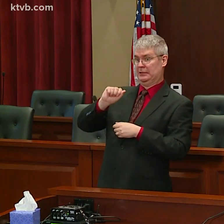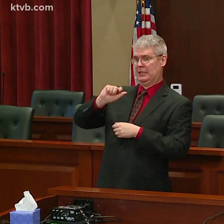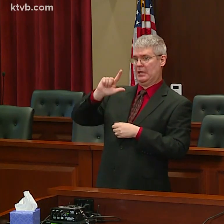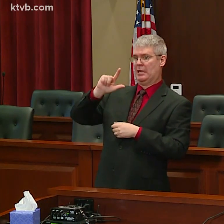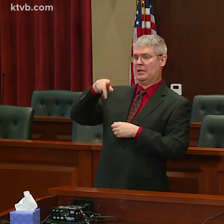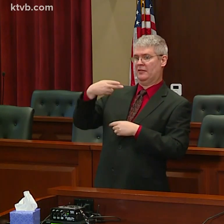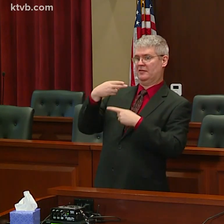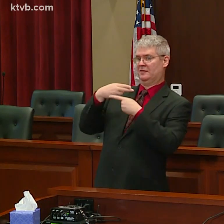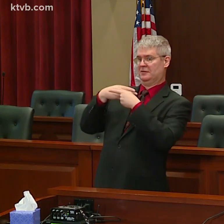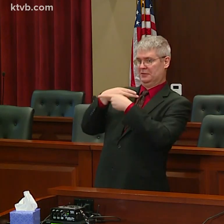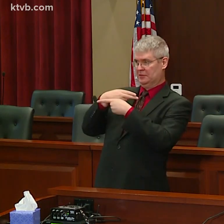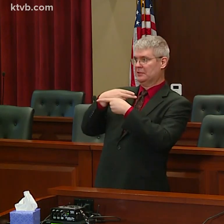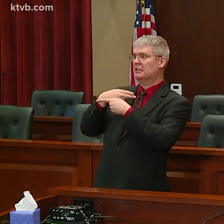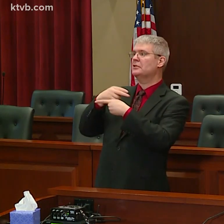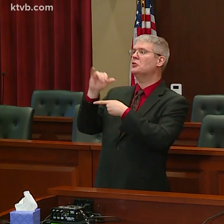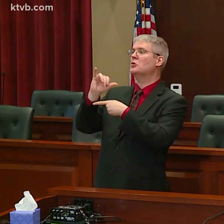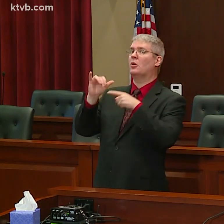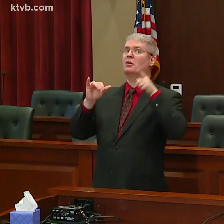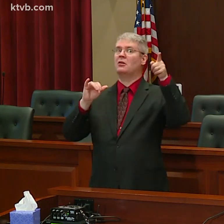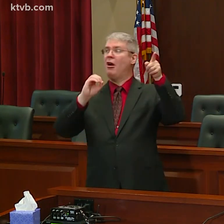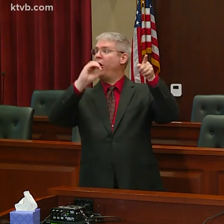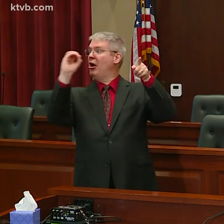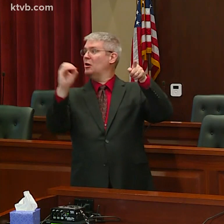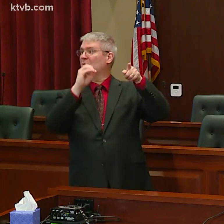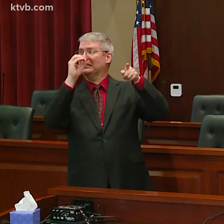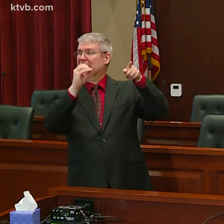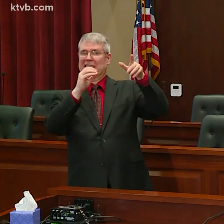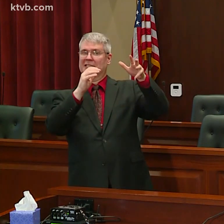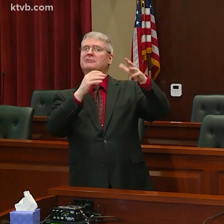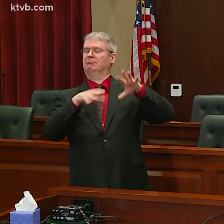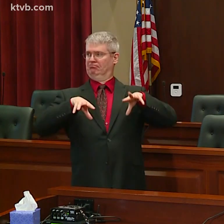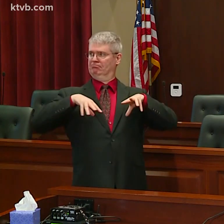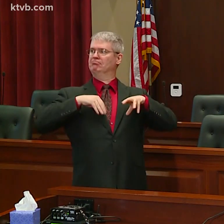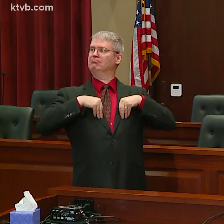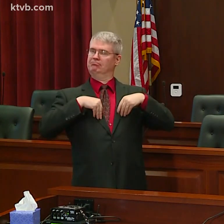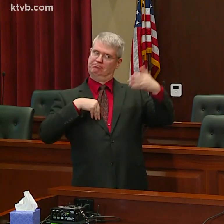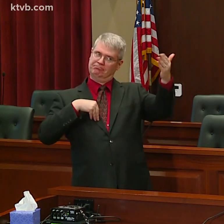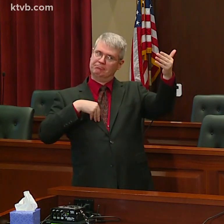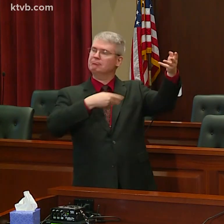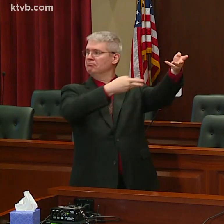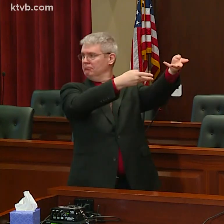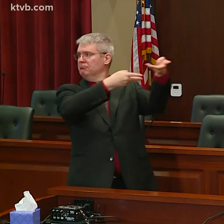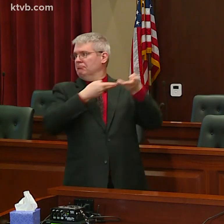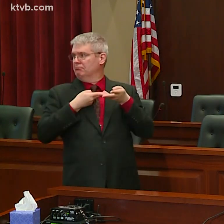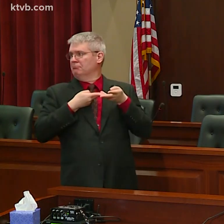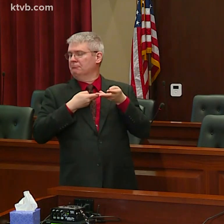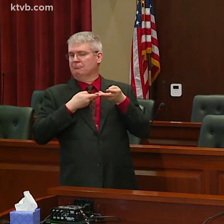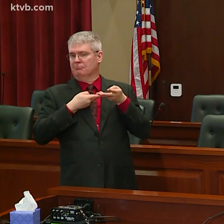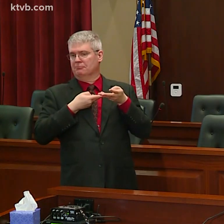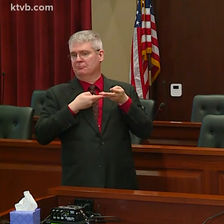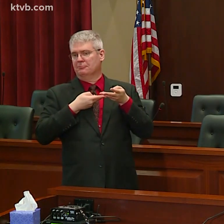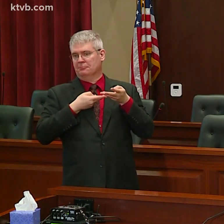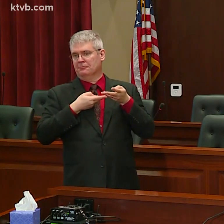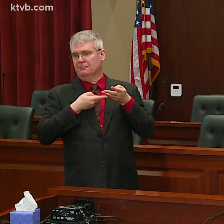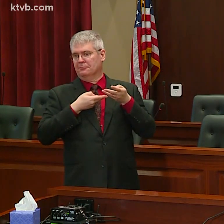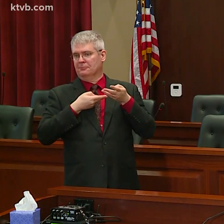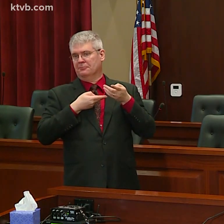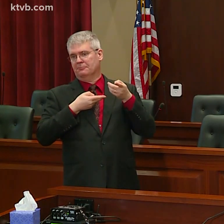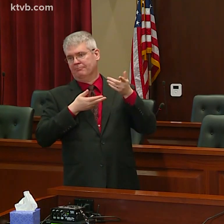SYSTEM ABSORBS SOME OF THOSE PATIENTS AND SYSTEM ABSORBS SOME OF THOSE PATIENTS AND WE SYSTEM ABSORBS SOME OF THOSE PATIENTS AND WE ALSO SYSTEM ABSORBS SOME OF THOSE PATIENTS AND WE ALSO KNOW SYSTEM ABSORBS SOME OF THOSE PATIENTS AND WE ALSO KNOW THAT OF THOSE PATIENTS AND WE ALSO KNOW THAT OF THOSE PATIENTS AND WE ALSO KNOW THAT HOSPITAL OF THOSE PATIENTS AND WE ALSO KNOW THAT HOSPITAL PRACTICES OF THOSE PATIENTS AND WE ALSO KNOW THAT HOSPITAL PRACTICES KEEP WE ALSO KNOW THAT HOSPITAL PRACTICES KEEP WE ALSO KNOW THAT HOSPITAL PRACTICES KEEP CHANGING WE ALSO KNOW THAT HOSPITAL PRACTICES KEEP CHANGING AS WE ALSO KNOW THAT HOSPITAL PRACTICES KEEP CHANGING AS THIS HOSPITAL PRACTICES KEEP CHANGING AS THIS HOSPITAL PRACTICES KEEP CHANGING AS THIS OUTBREAK HOSPITAL PRACTICES KEEP CHANGING AS THIS OUTBREAK CONTINUES. CHANGING AS THIS OUTBREAK CONTINUES. CHANGING AS THIS OUTBREAK CONTINUES. FOR CHANGING AS THIS OUTBREAK CONTINUES. FOR EXAMPLE, CHANGING AS THIS OUTBREAK CONTINUES. FOR EXAMPLE, YOU CHANGING AS THIS OUTBREAK CONTINUES. FOR EXAMPLE, YOU MAY OUTBREAK CONTINUES. FOR EXAMPLE, YOU MAY